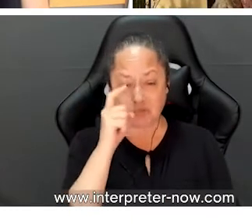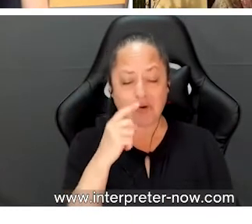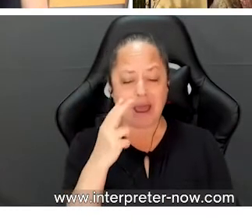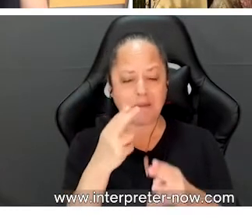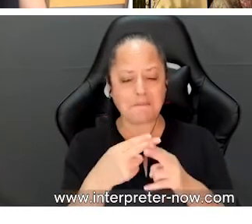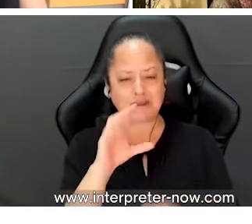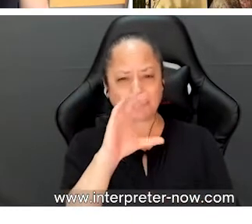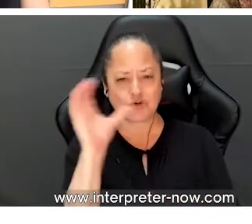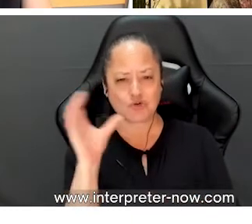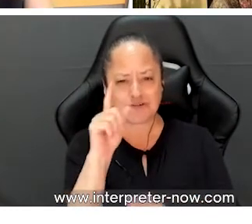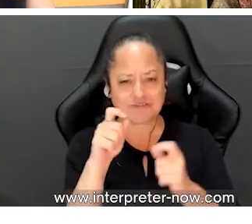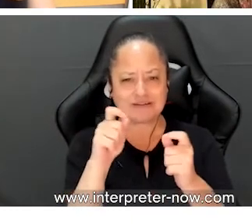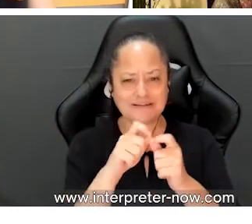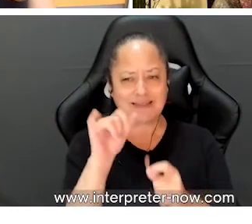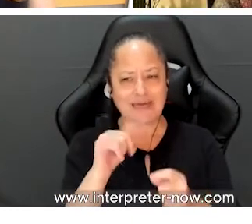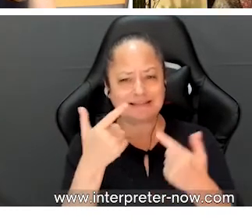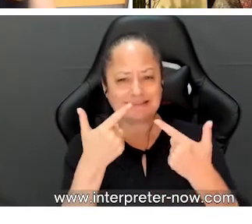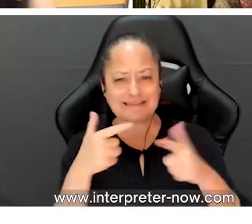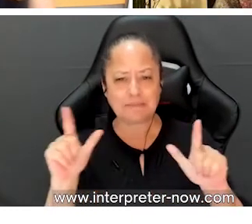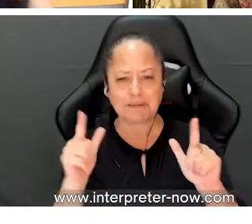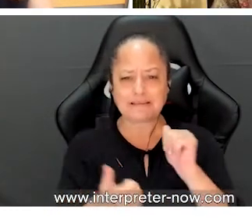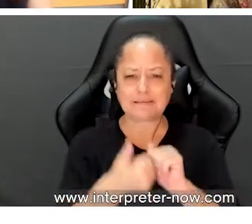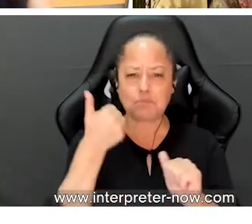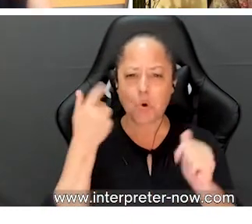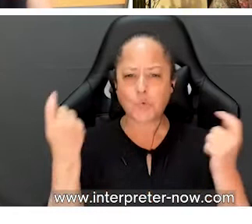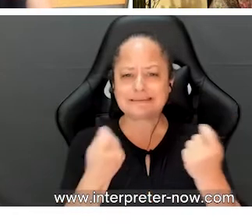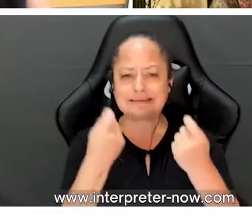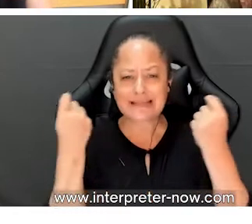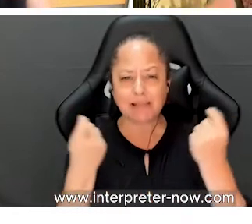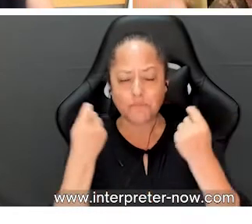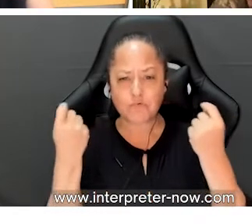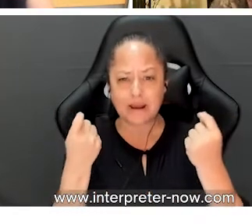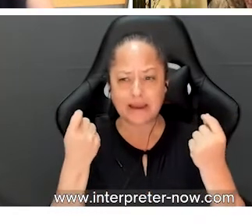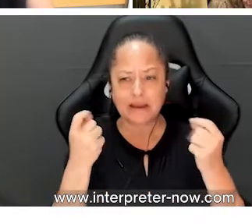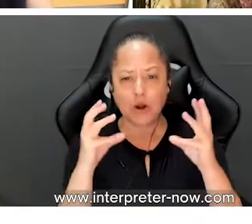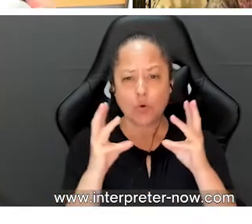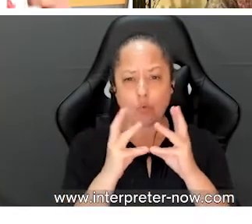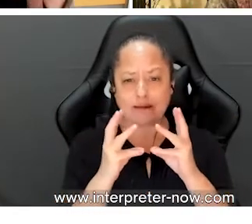and most celebrated winter holiday in the United States and, I presume, in the West